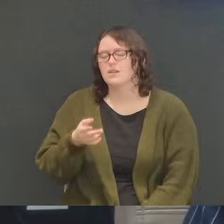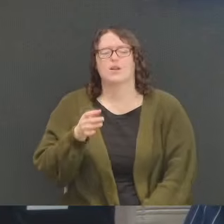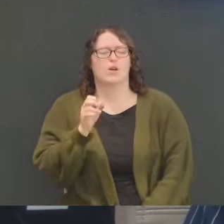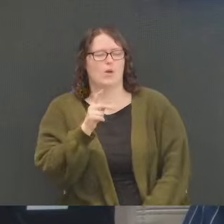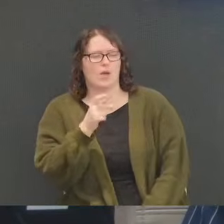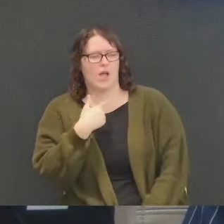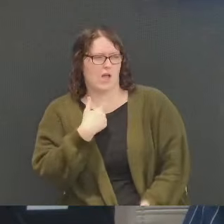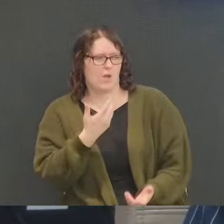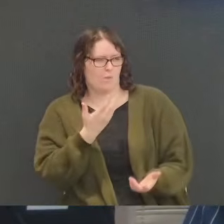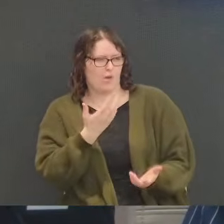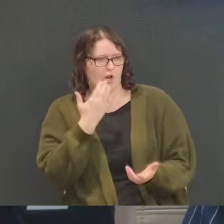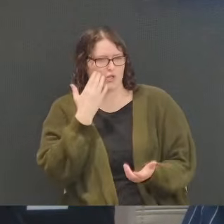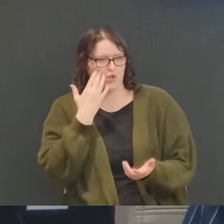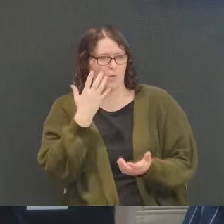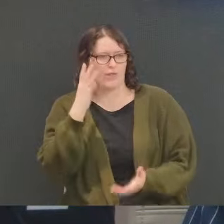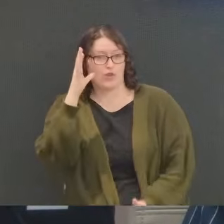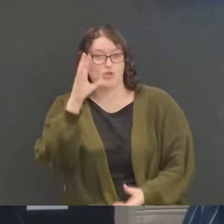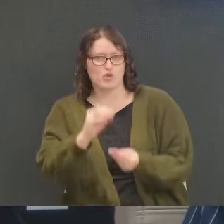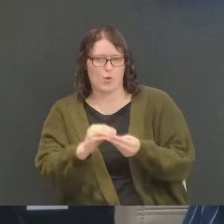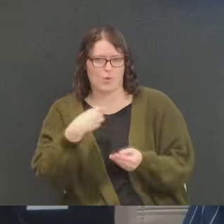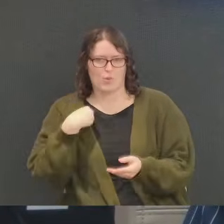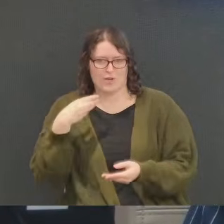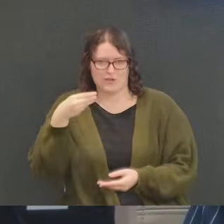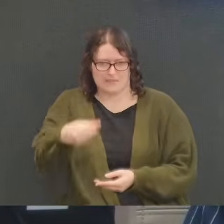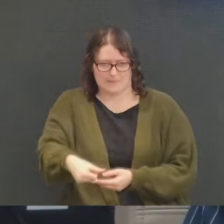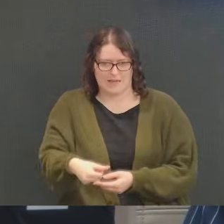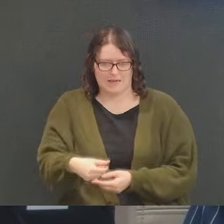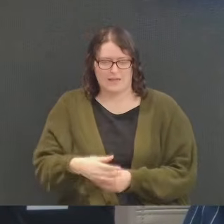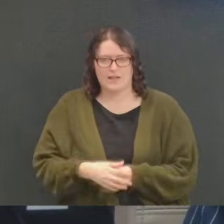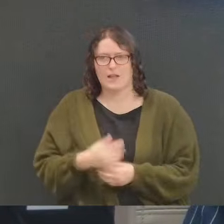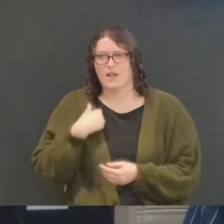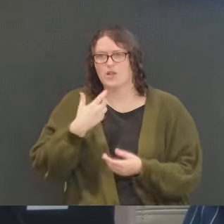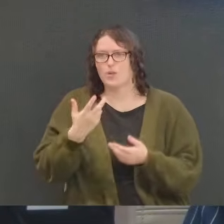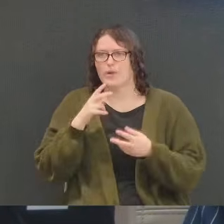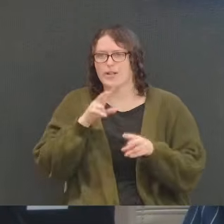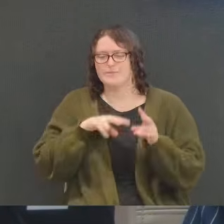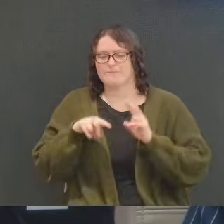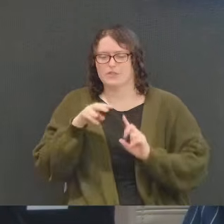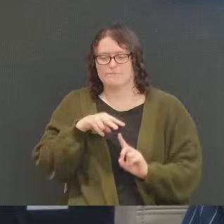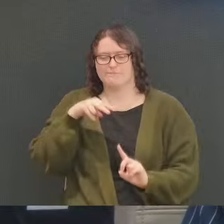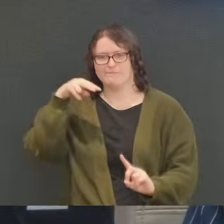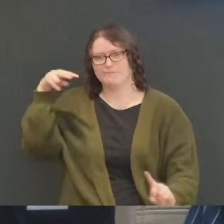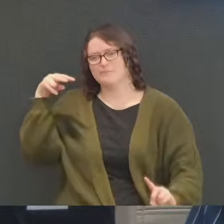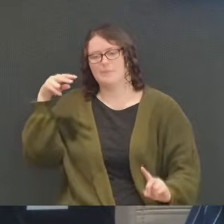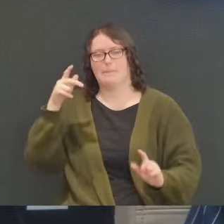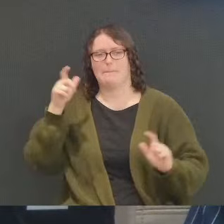know what the total we're spending on it. I just want to look at it from a larger perspective on